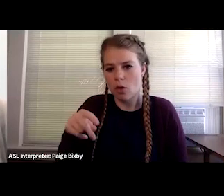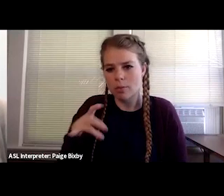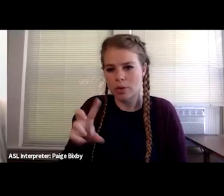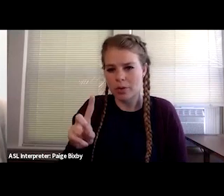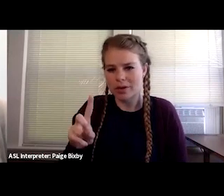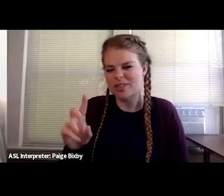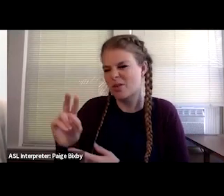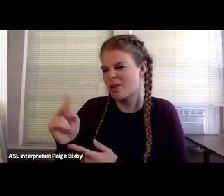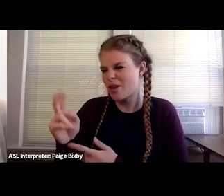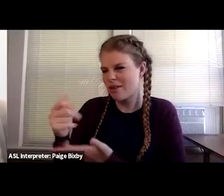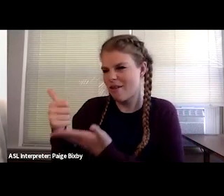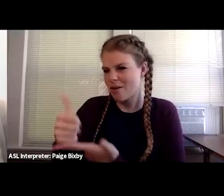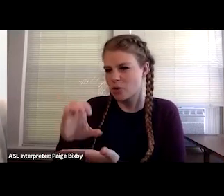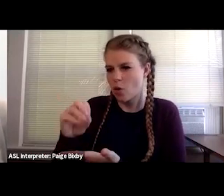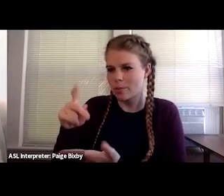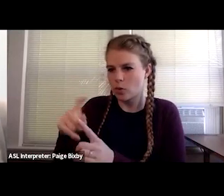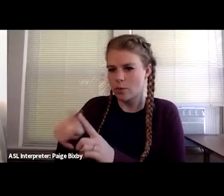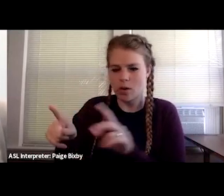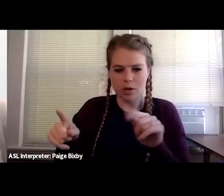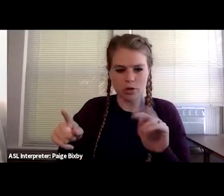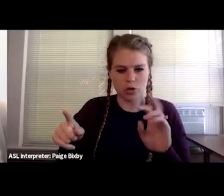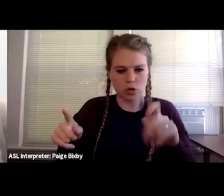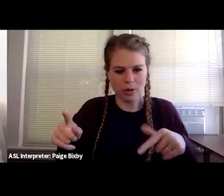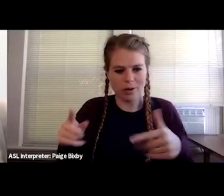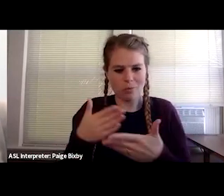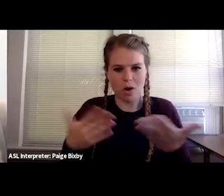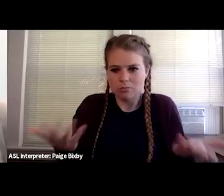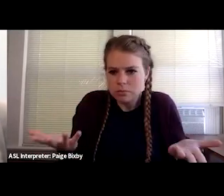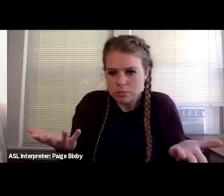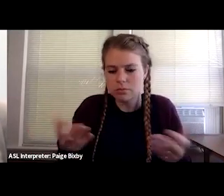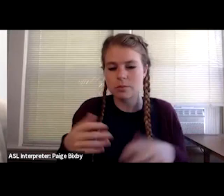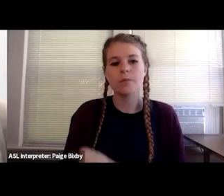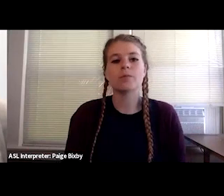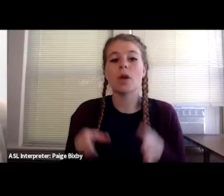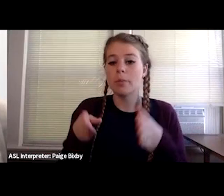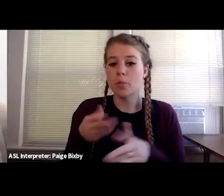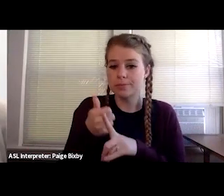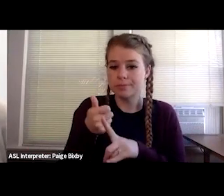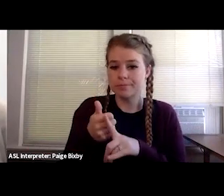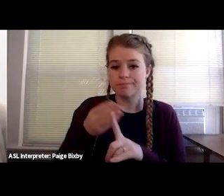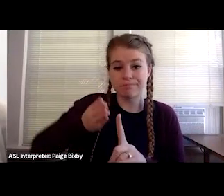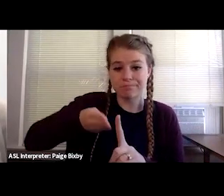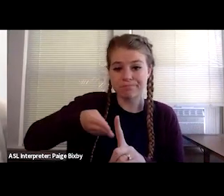So next slide please. So you know, somebody who uses tranq dope is gonna be heavily sedated.